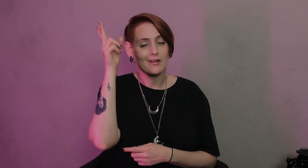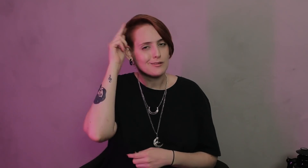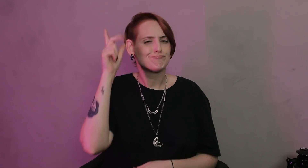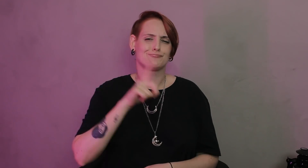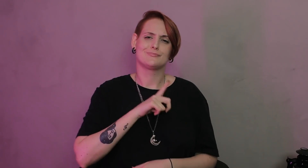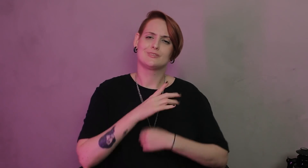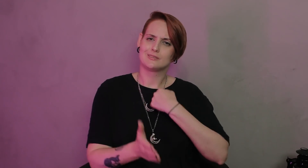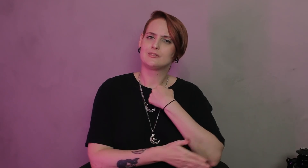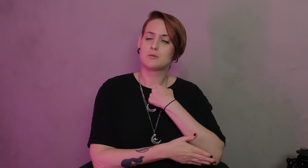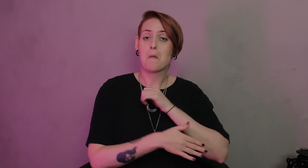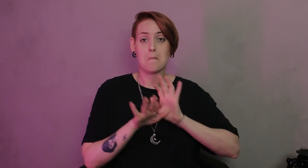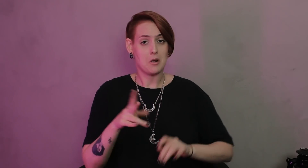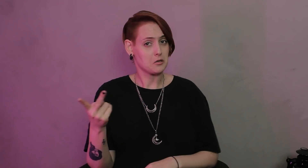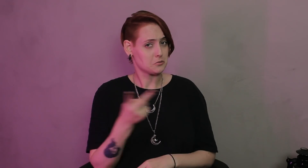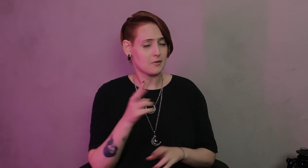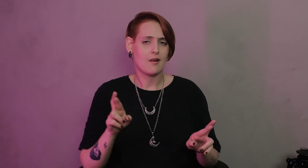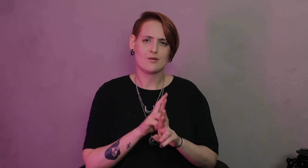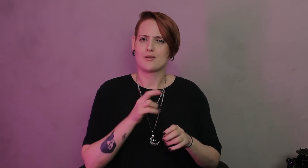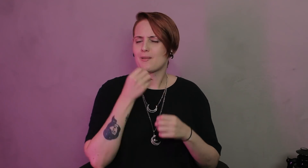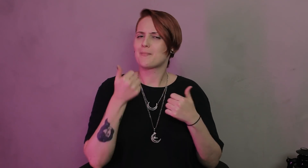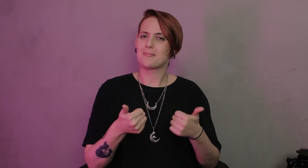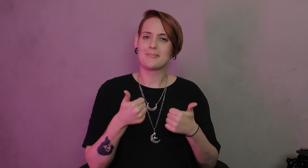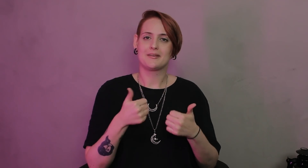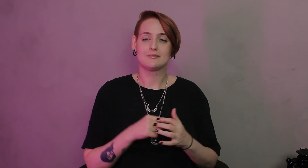Anne was jealous, but he got along well with her.